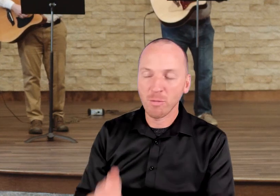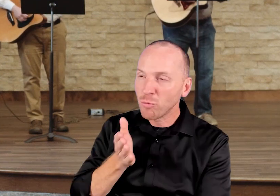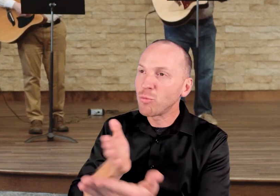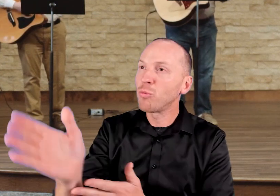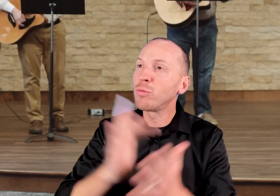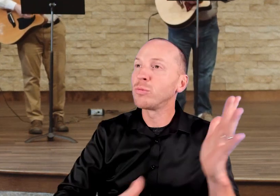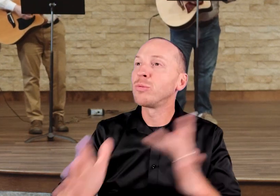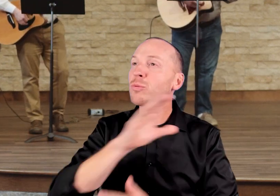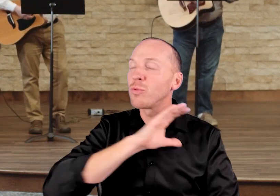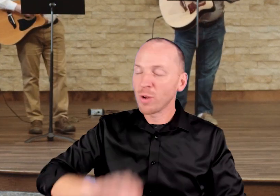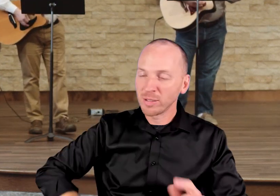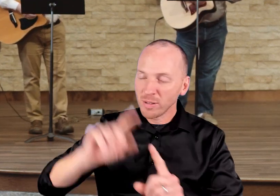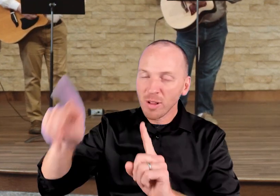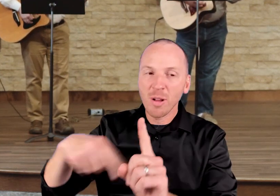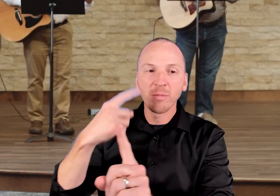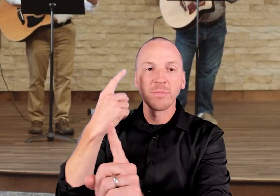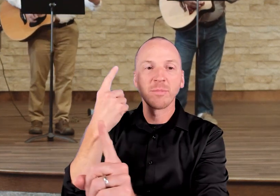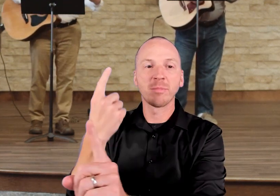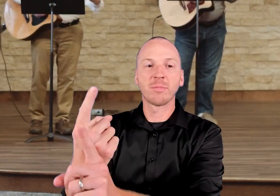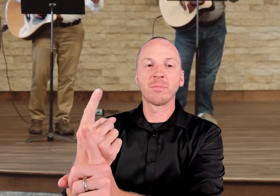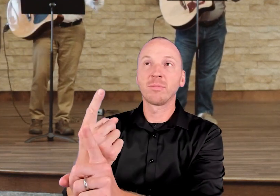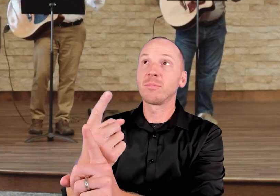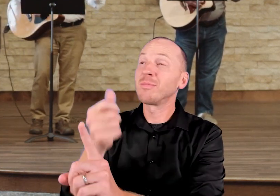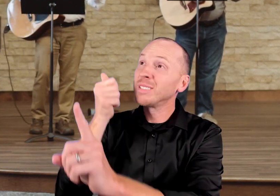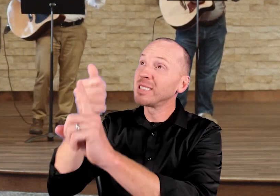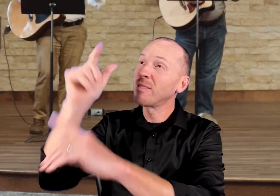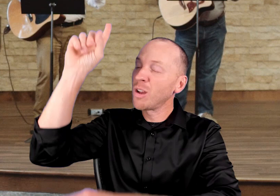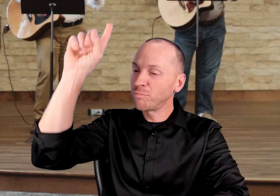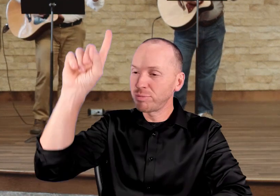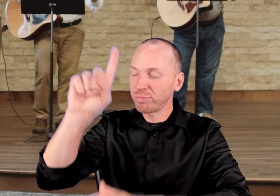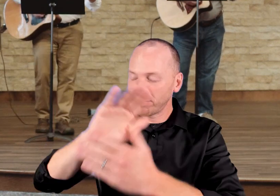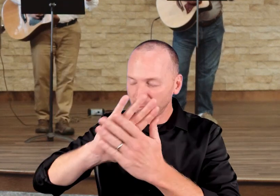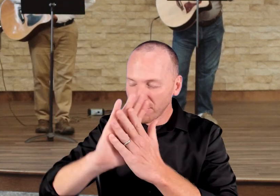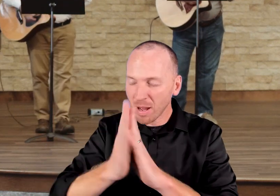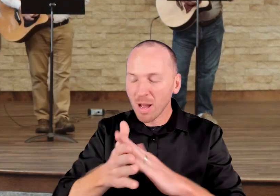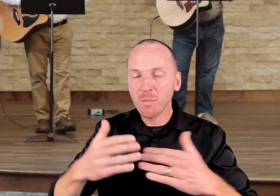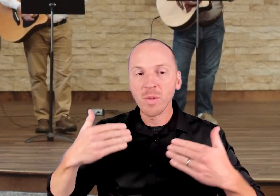In Christ alone, who took on flesh,